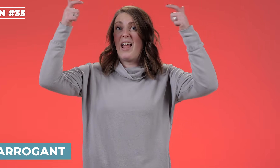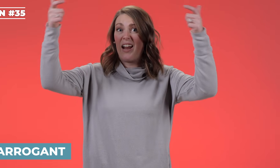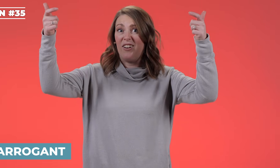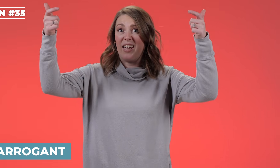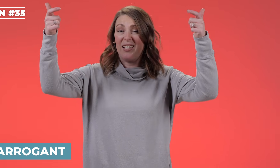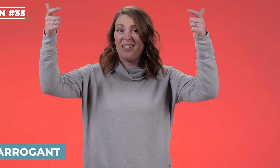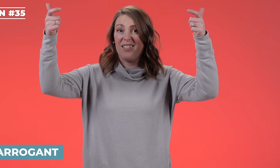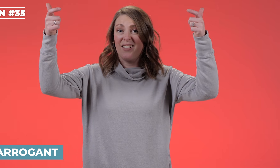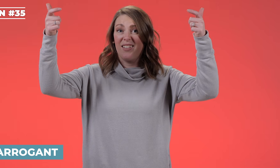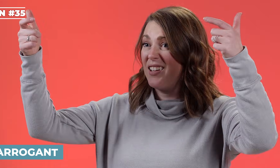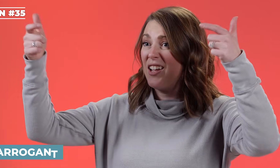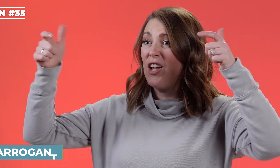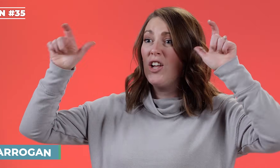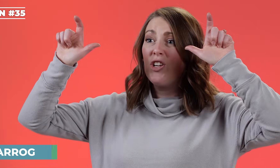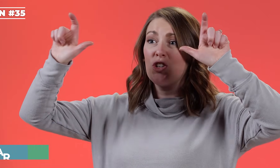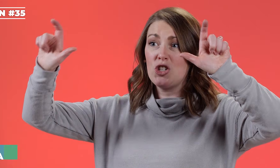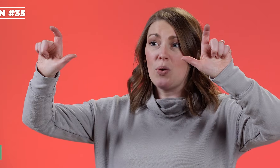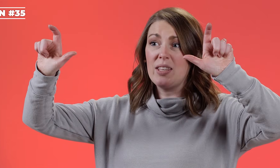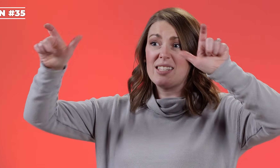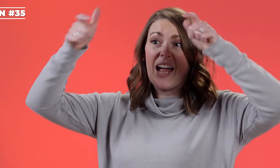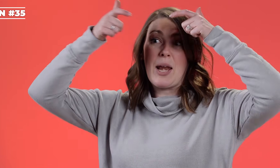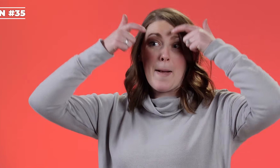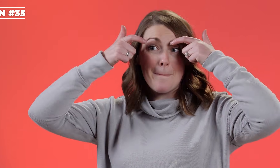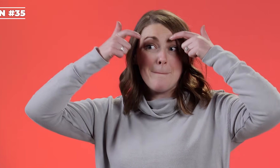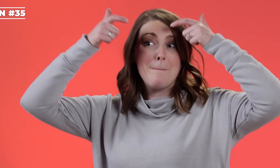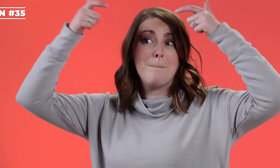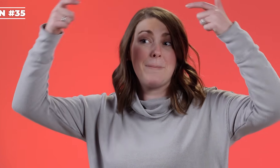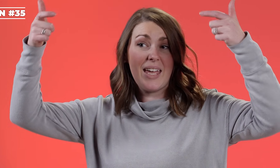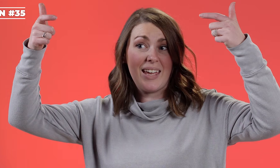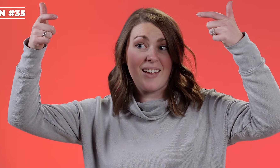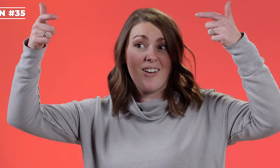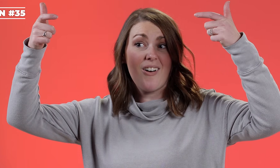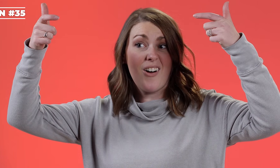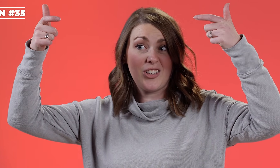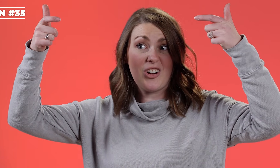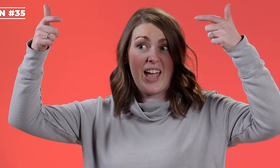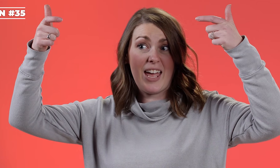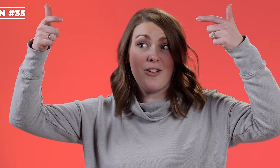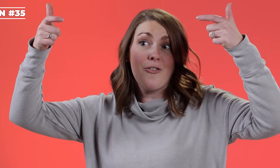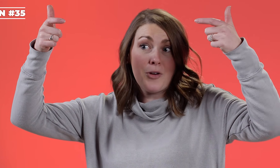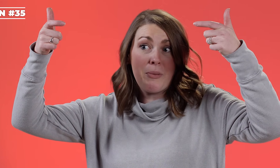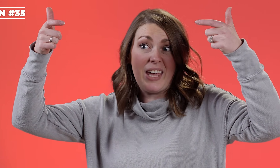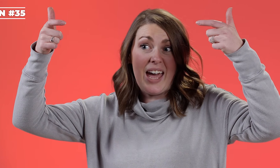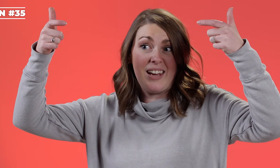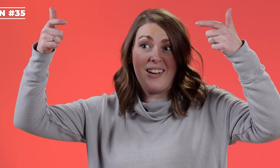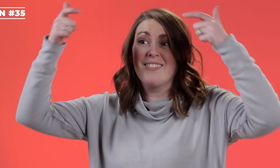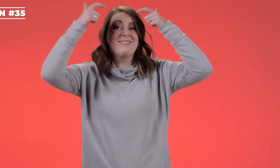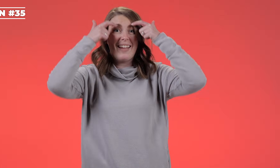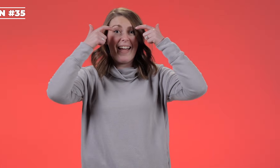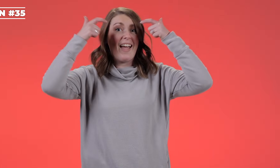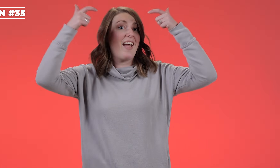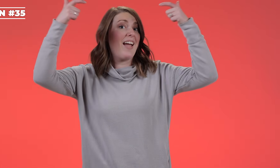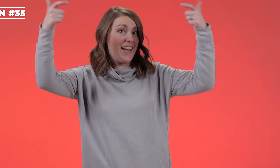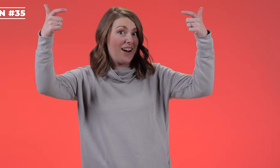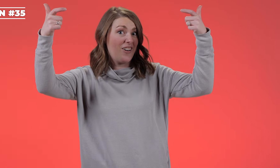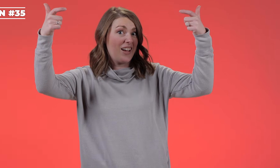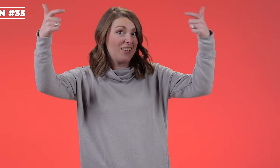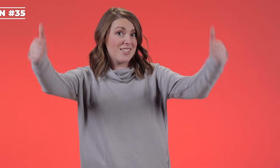arrogant. You're showing the sign big on your head, for big headed, arrogant.